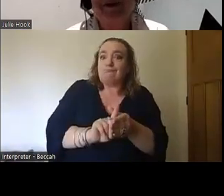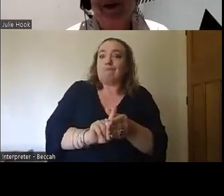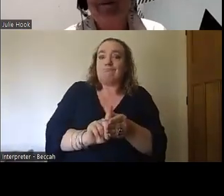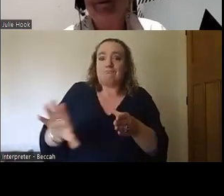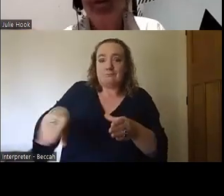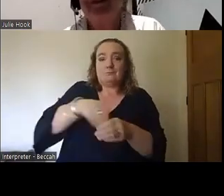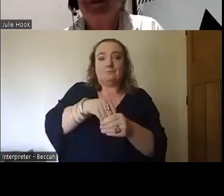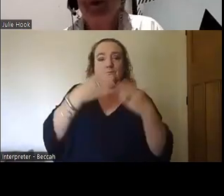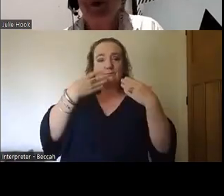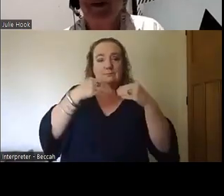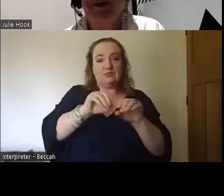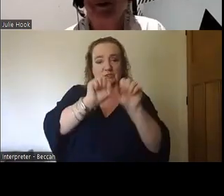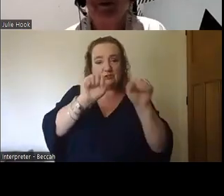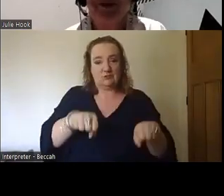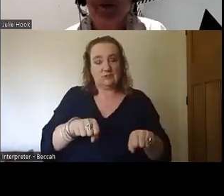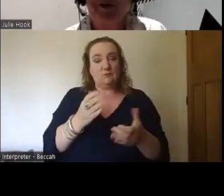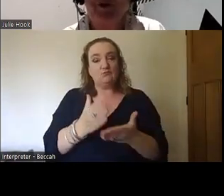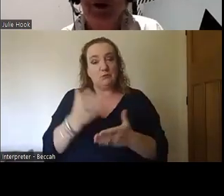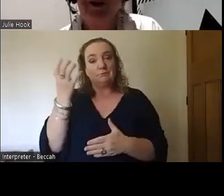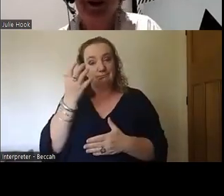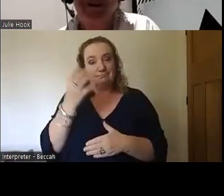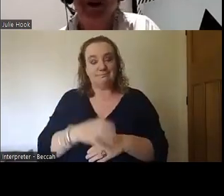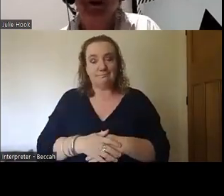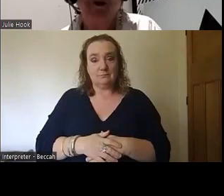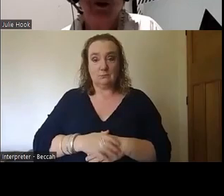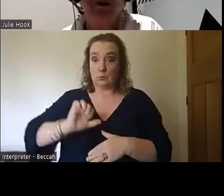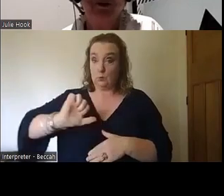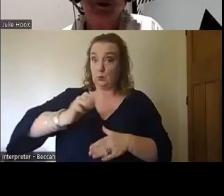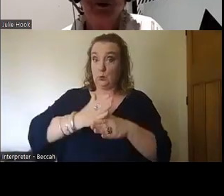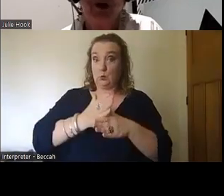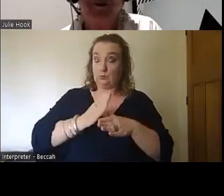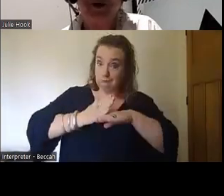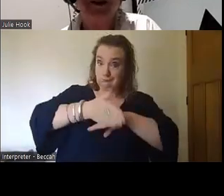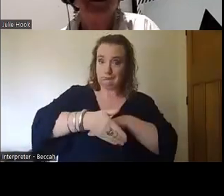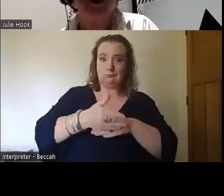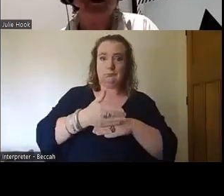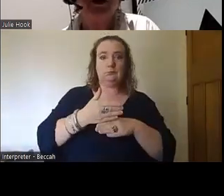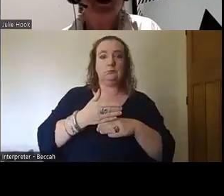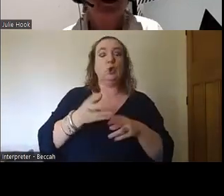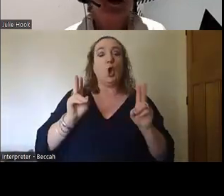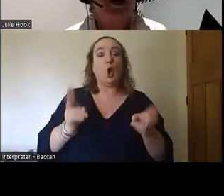becomes more evident through some of the work that she's been involved with through the Common Practise Model.